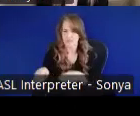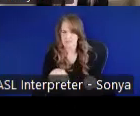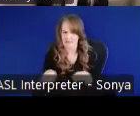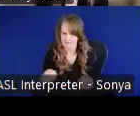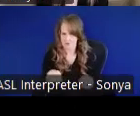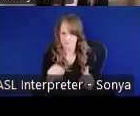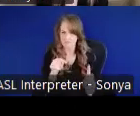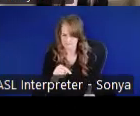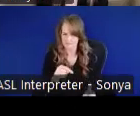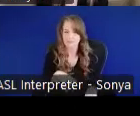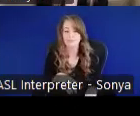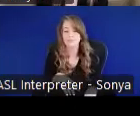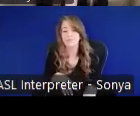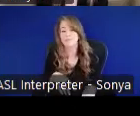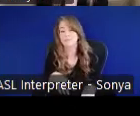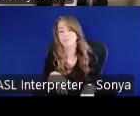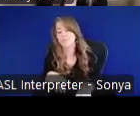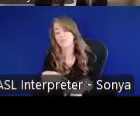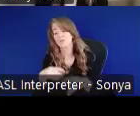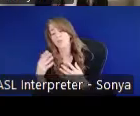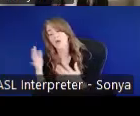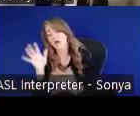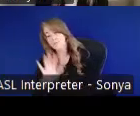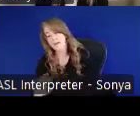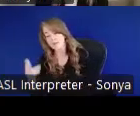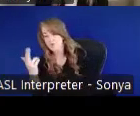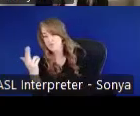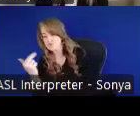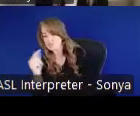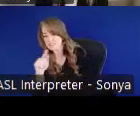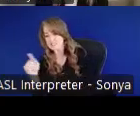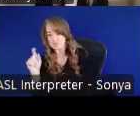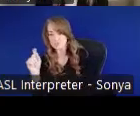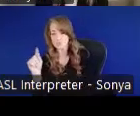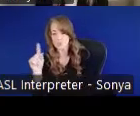about 30 or sorry, about 13 to 20% of children in the United